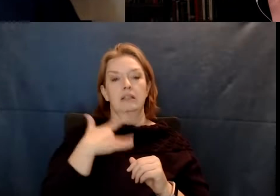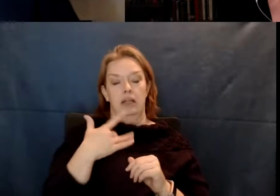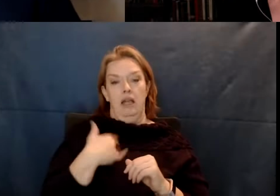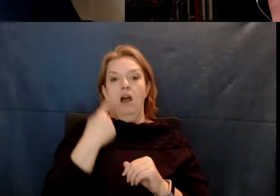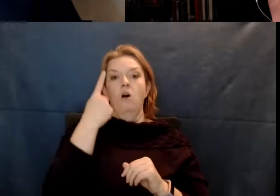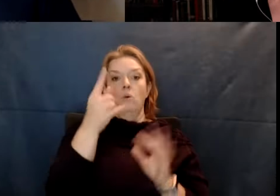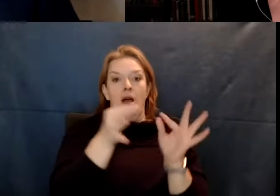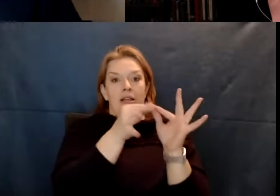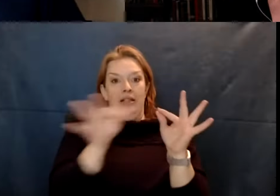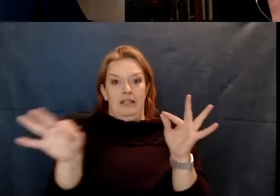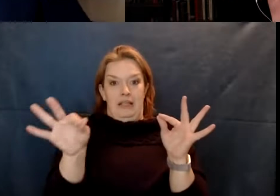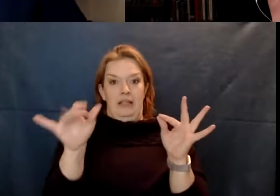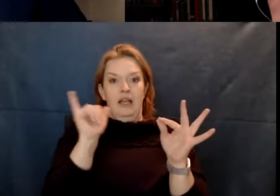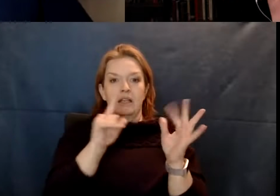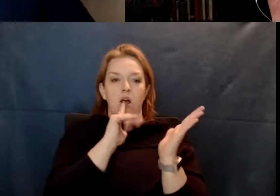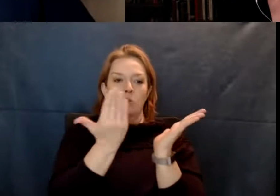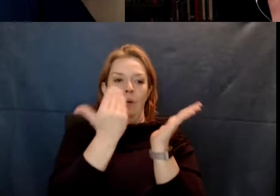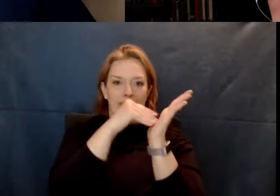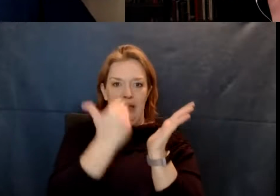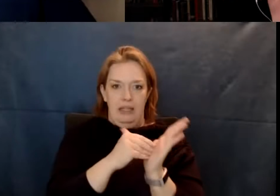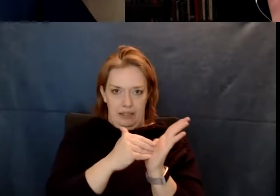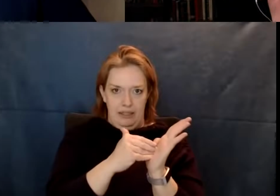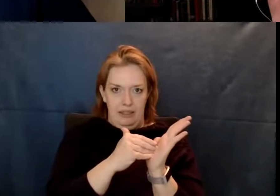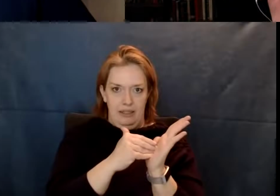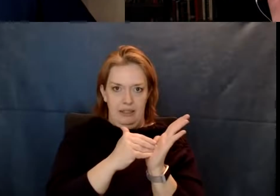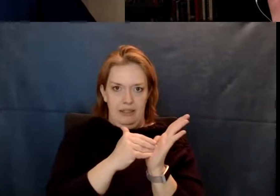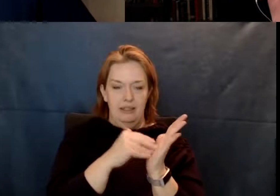back to back in the middle of these poems.